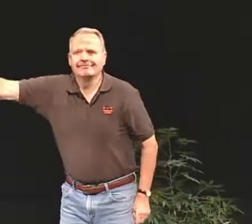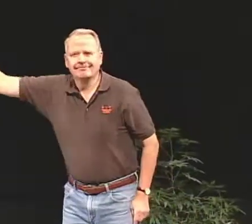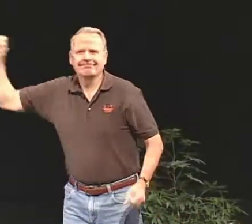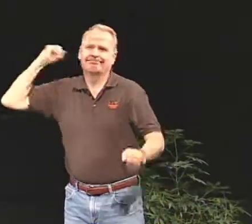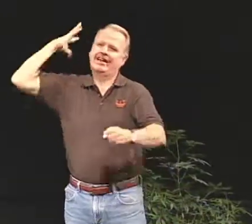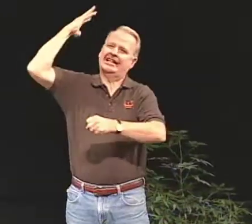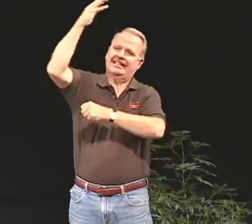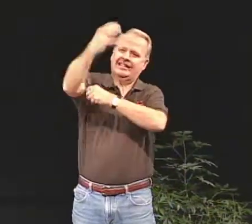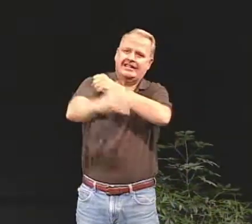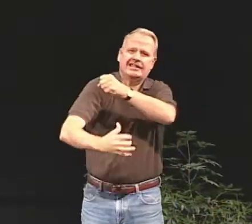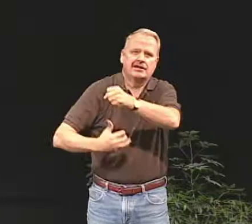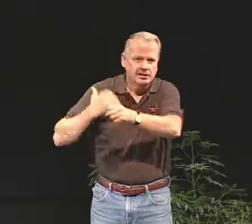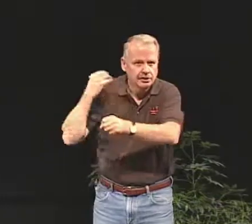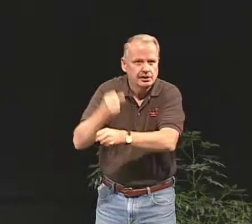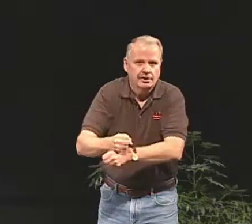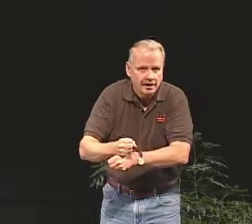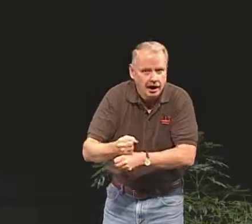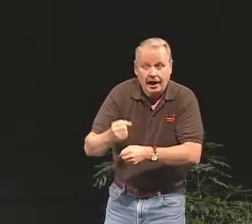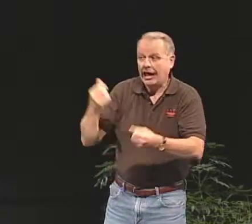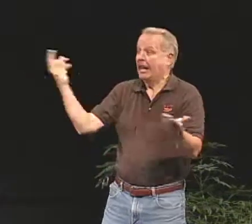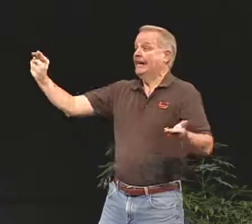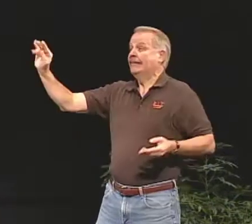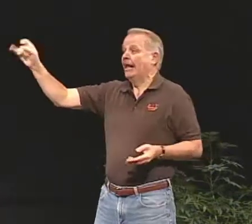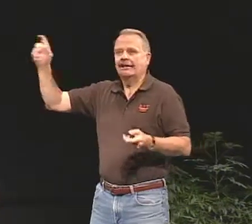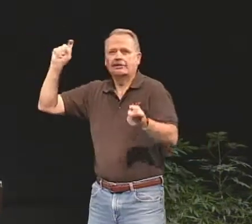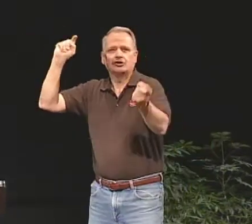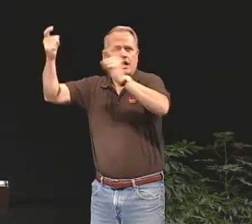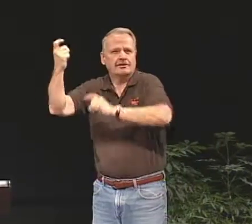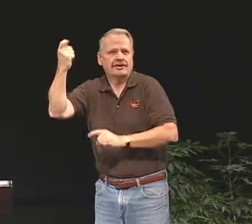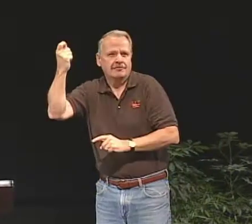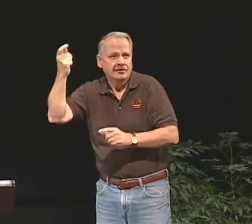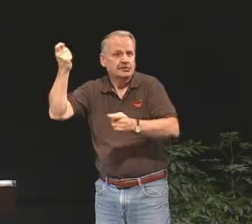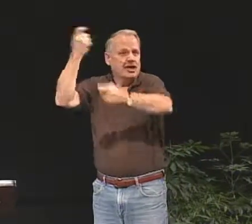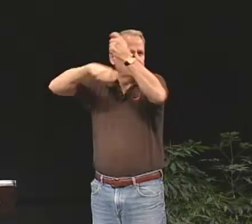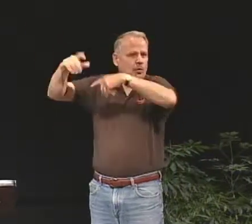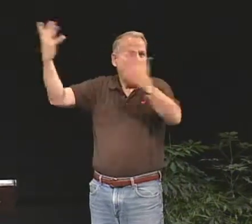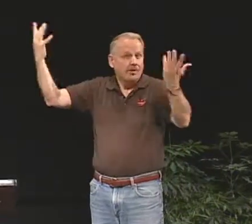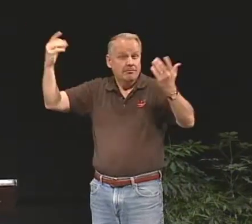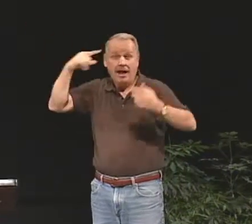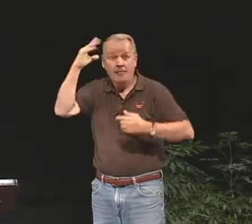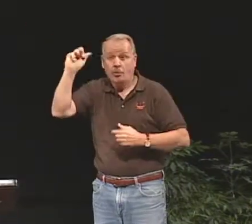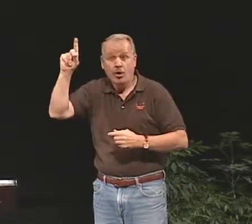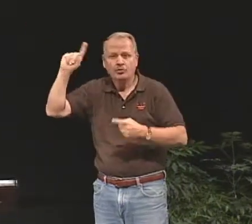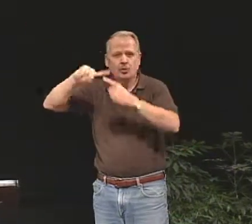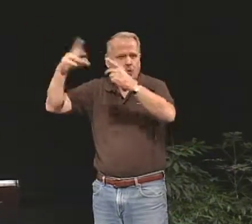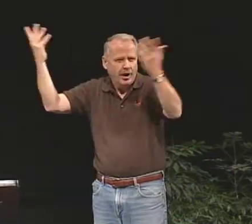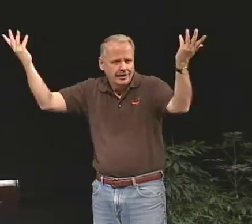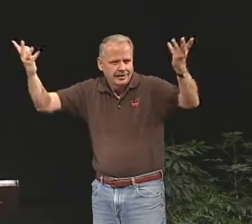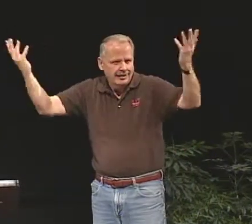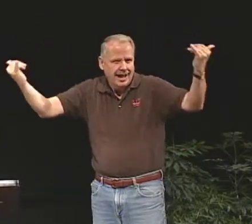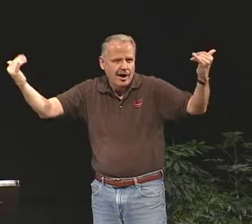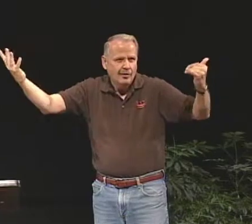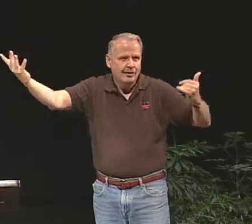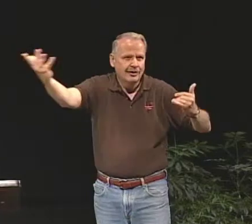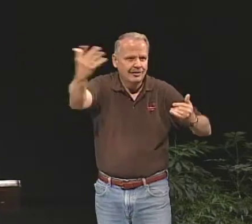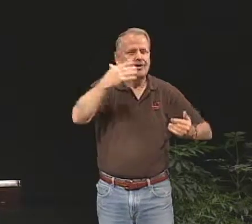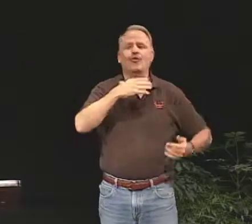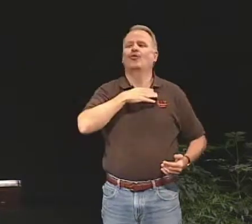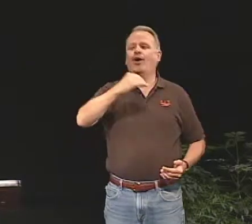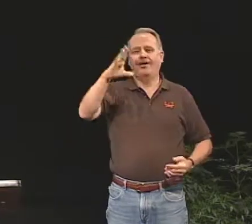Yes! Chalkboards and blackboards. That was the tools that we had for so many years, and things have evolved tremendously.